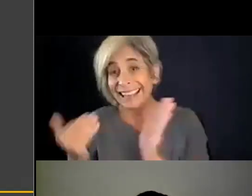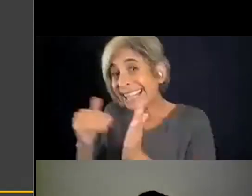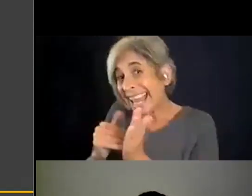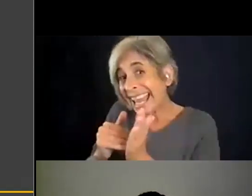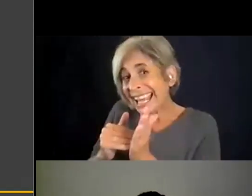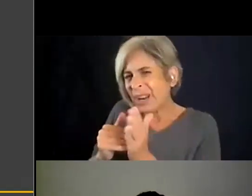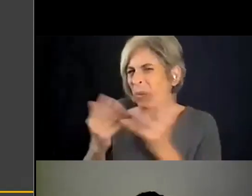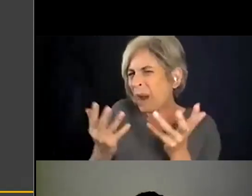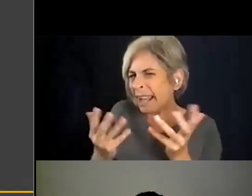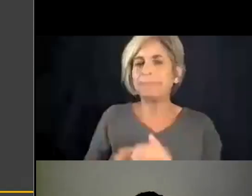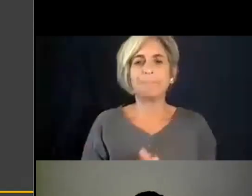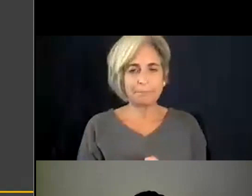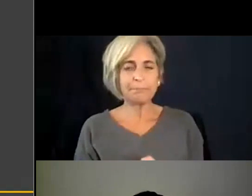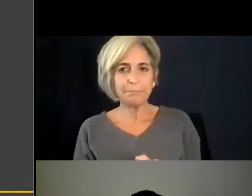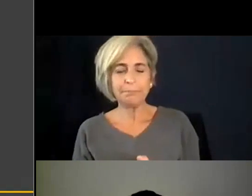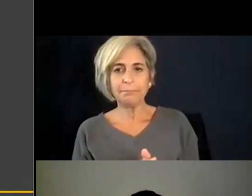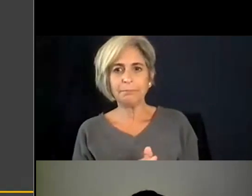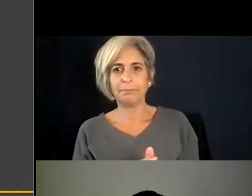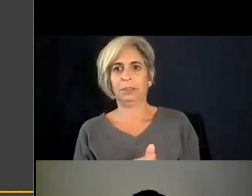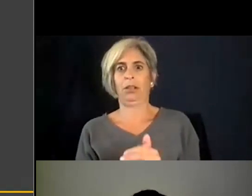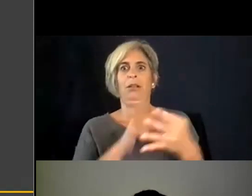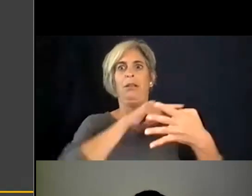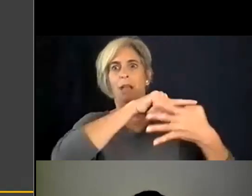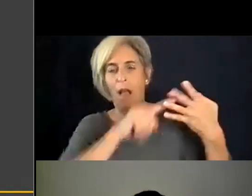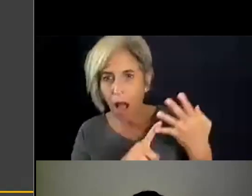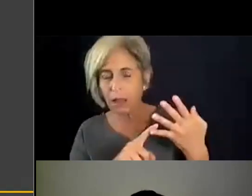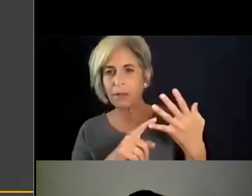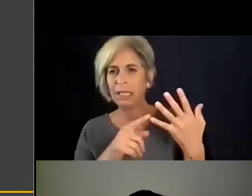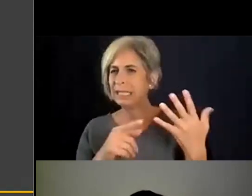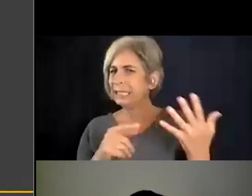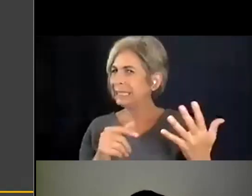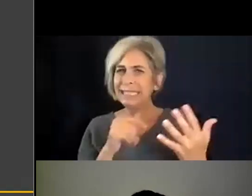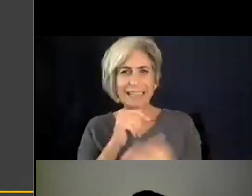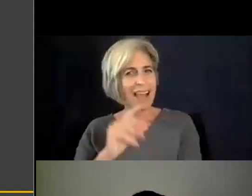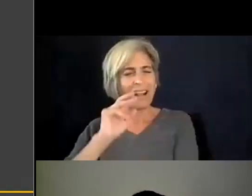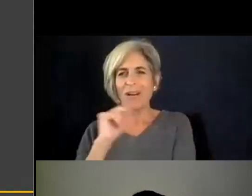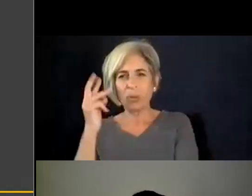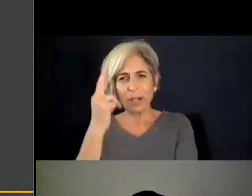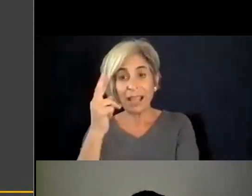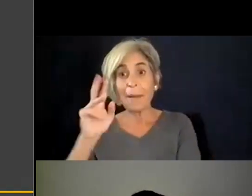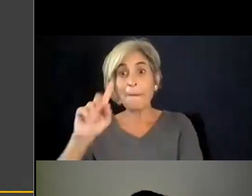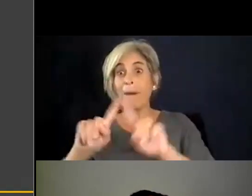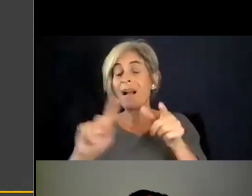It was all of those things kind of didn't register with me, but eventually I noticed